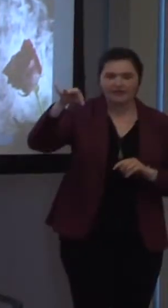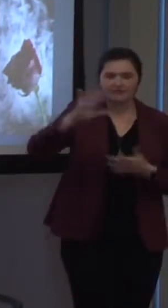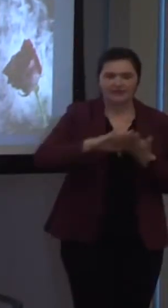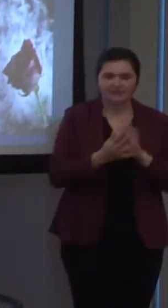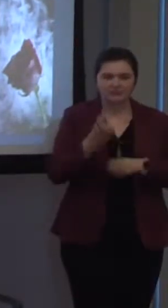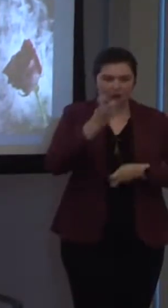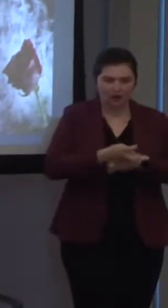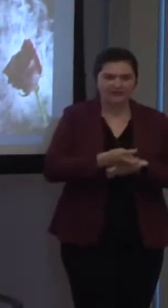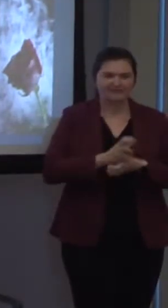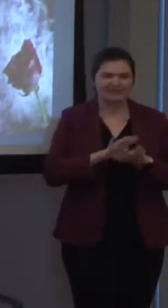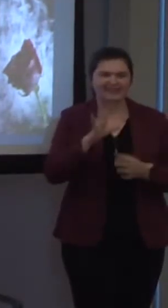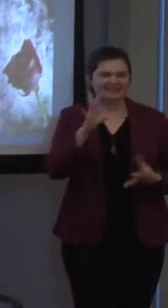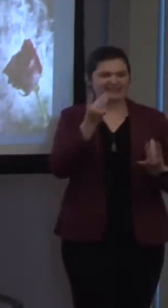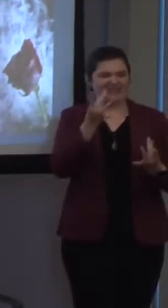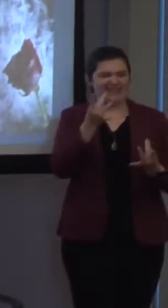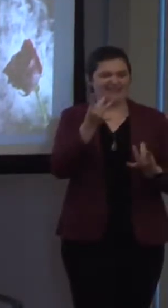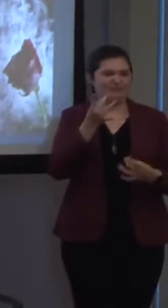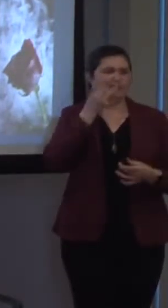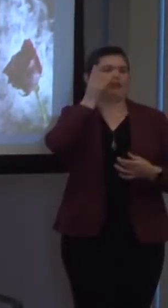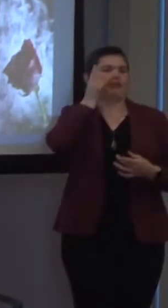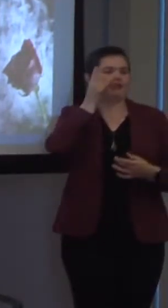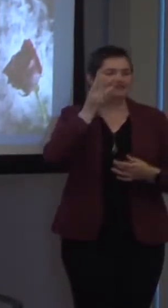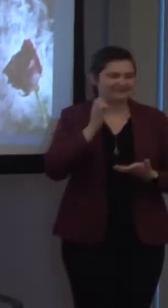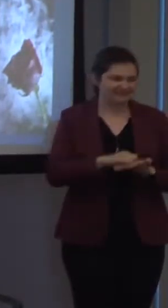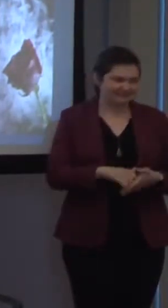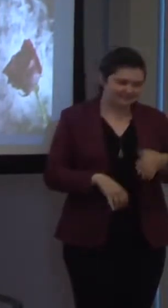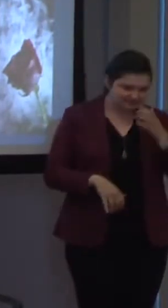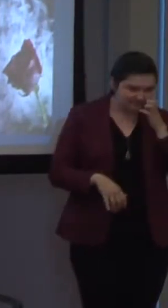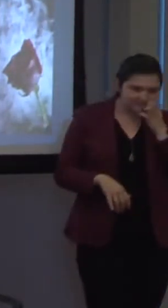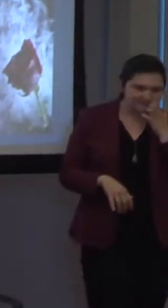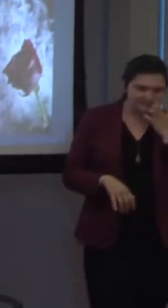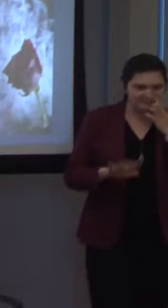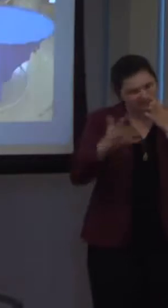it changed and it was very sticky in my mouth. [Pair of Attendees] Eww. So that was kind of funny.